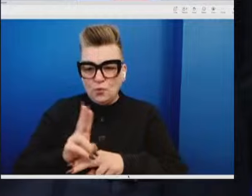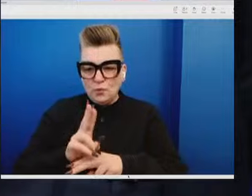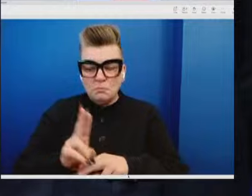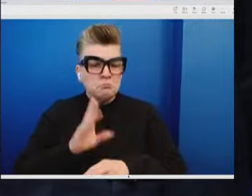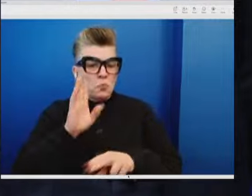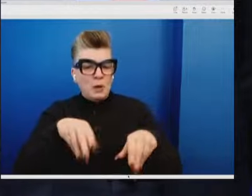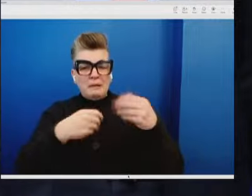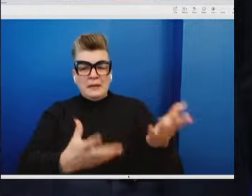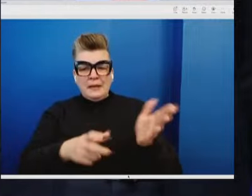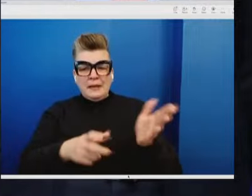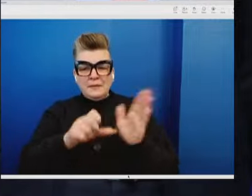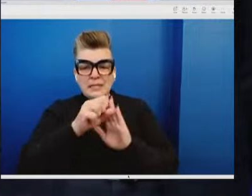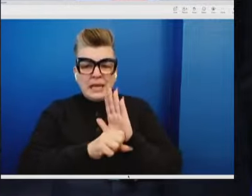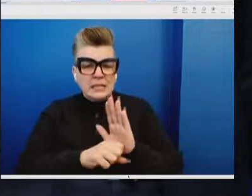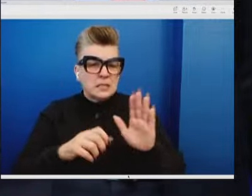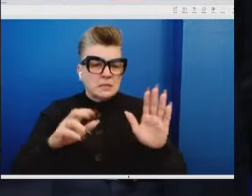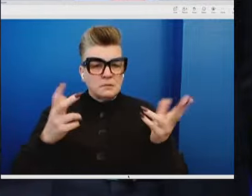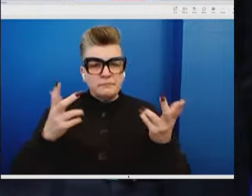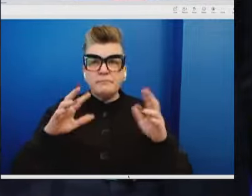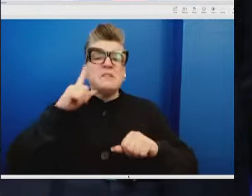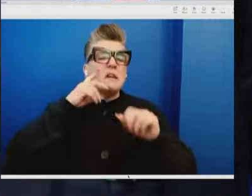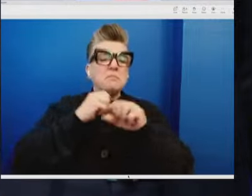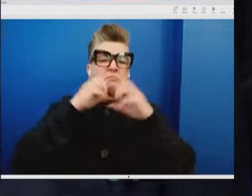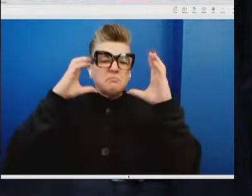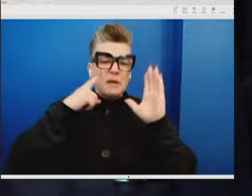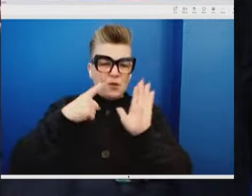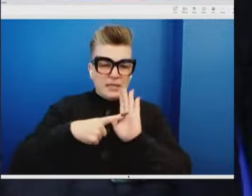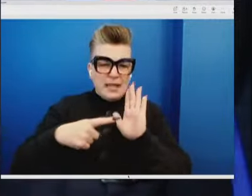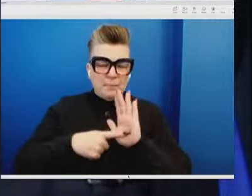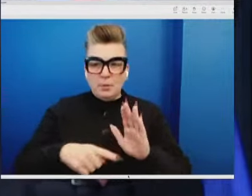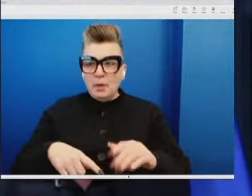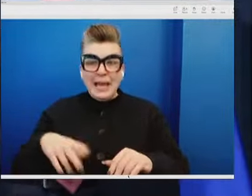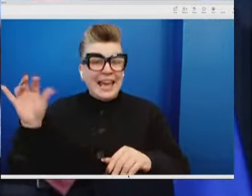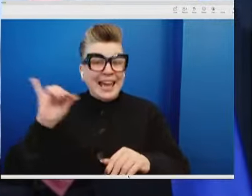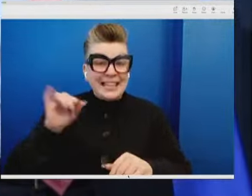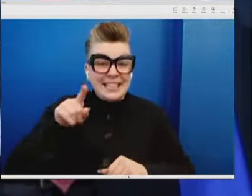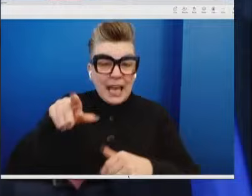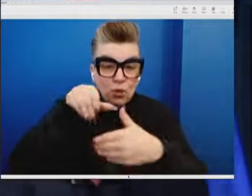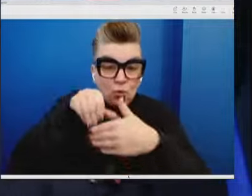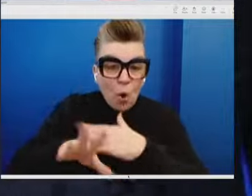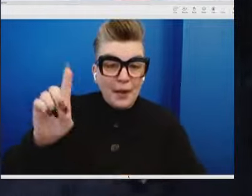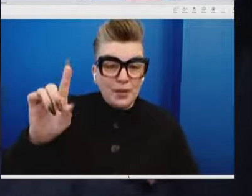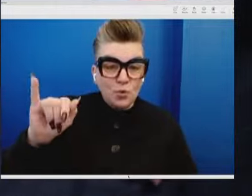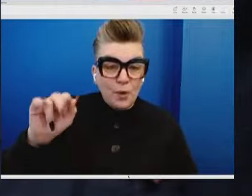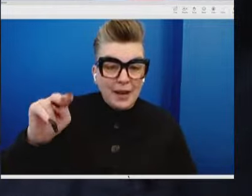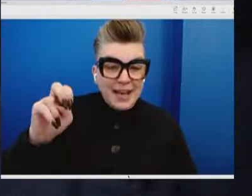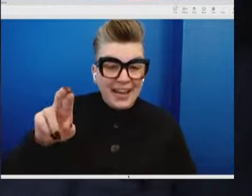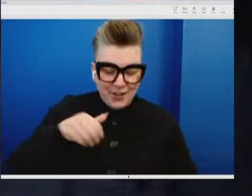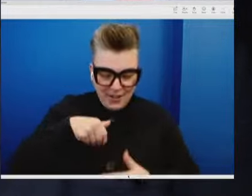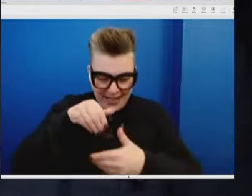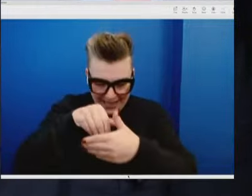to be walking into an opportunity. They may not know all the foods that are sold there, but they want this package with this one. They want the scrambled eggs. Don't want